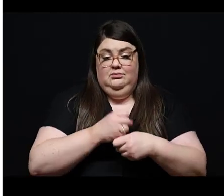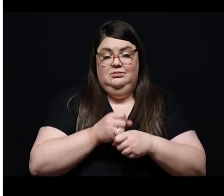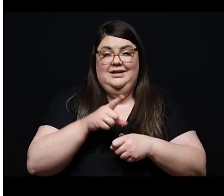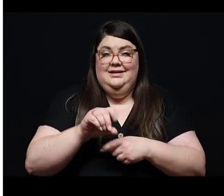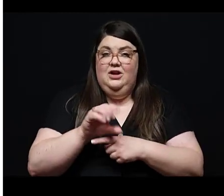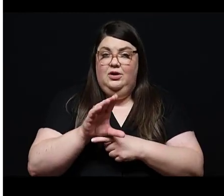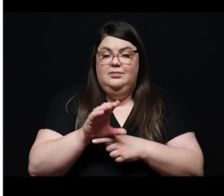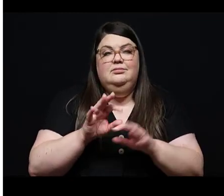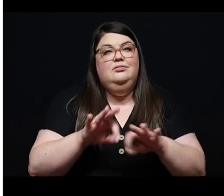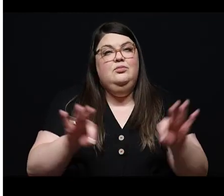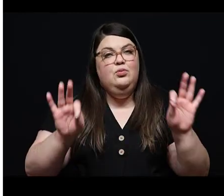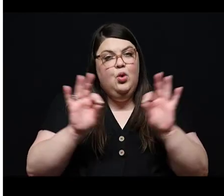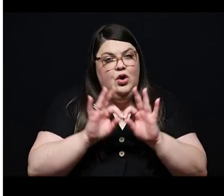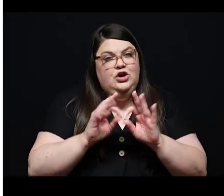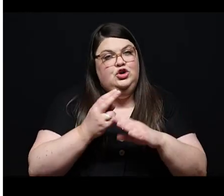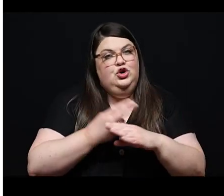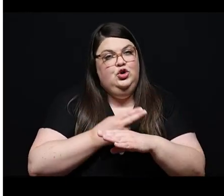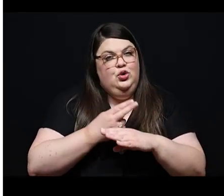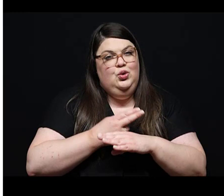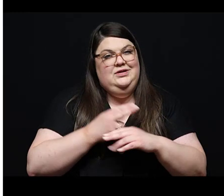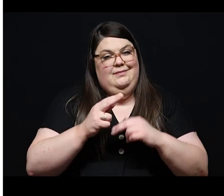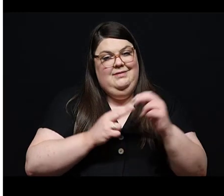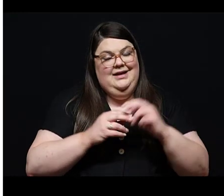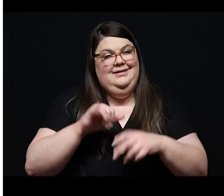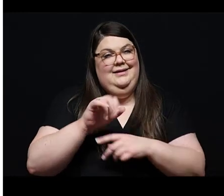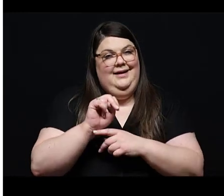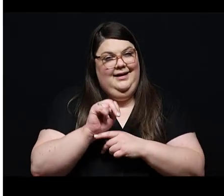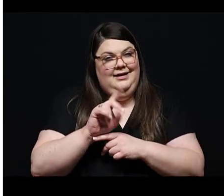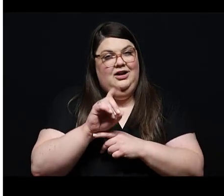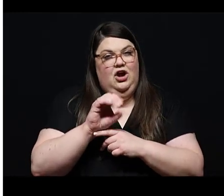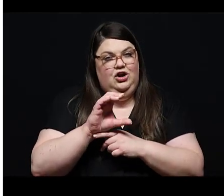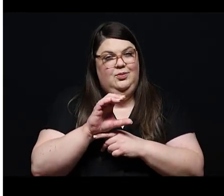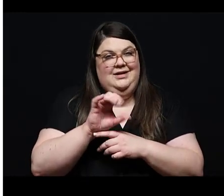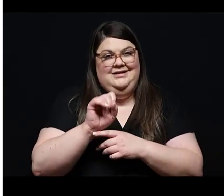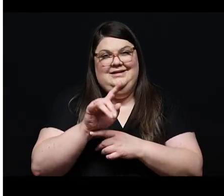to use built-in document Styles and assign appropriate heading levels.